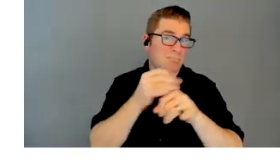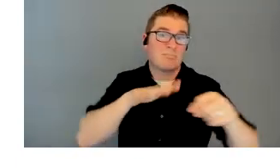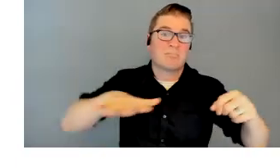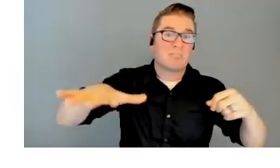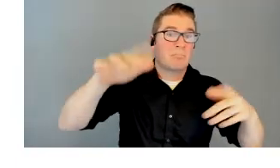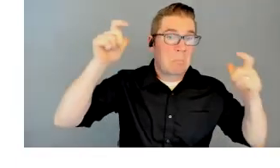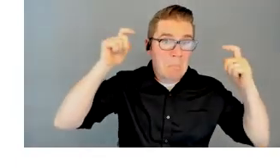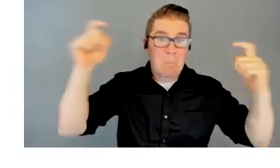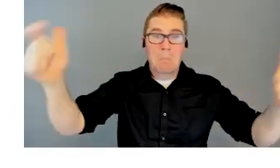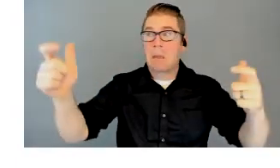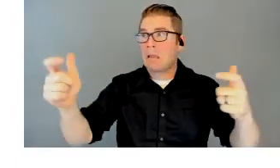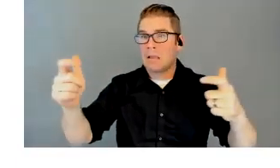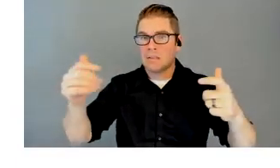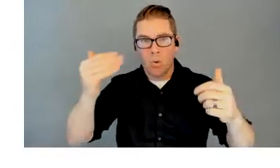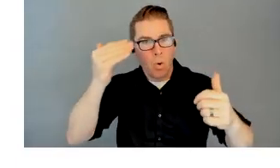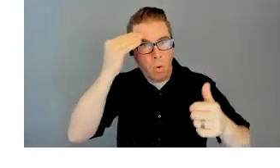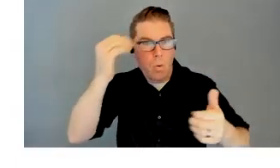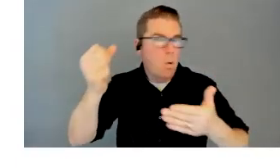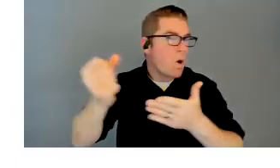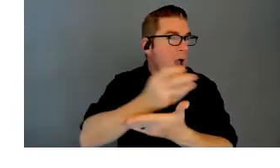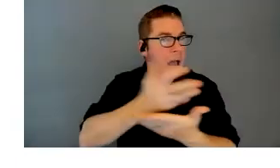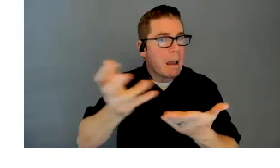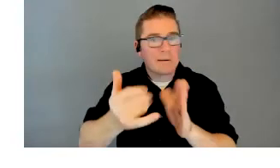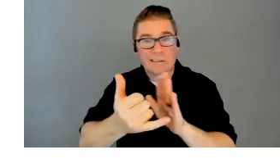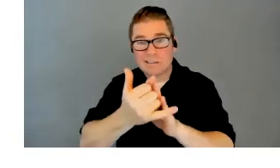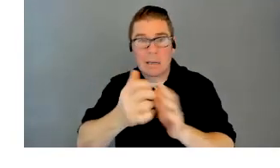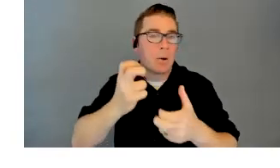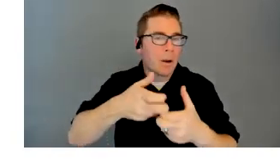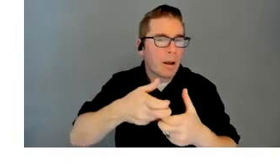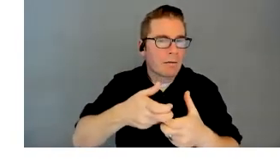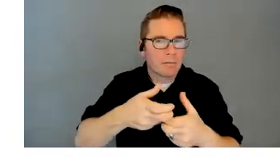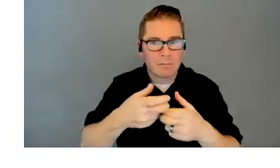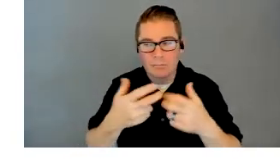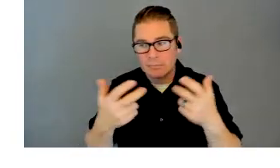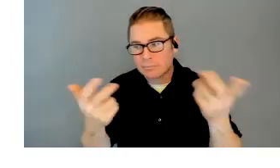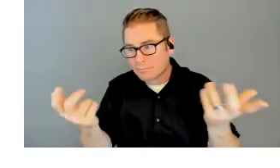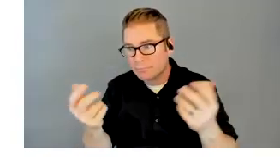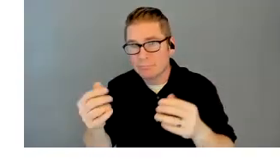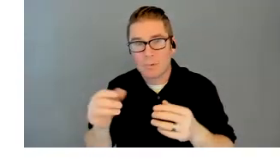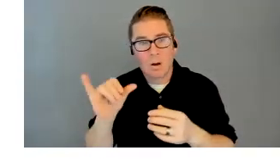So continuing to have conversations, allowing your peers in other disciplines to look at your work,